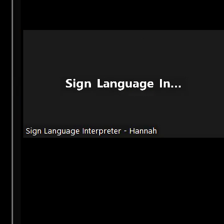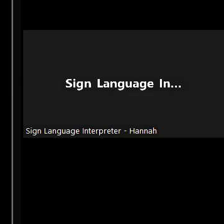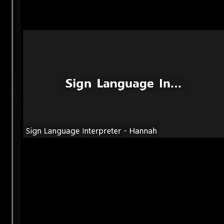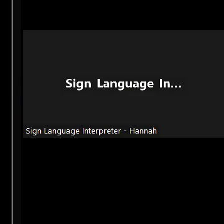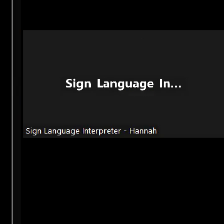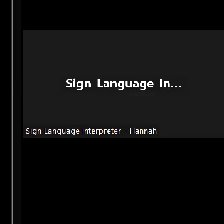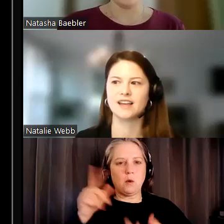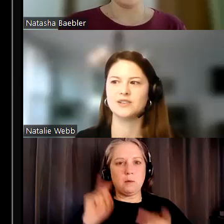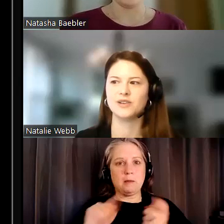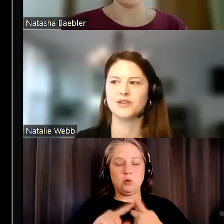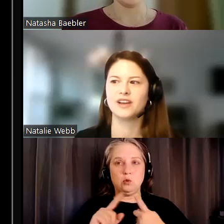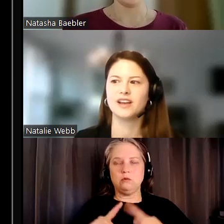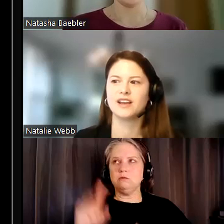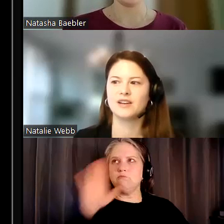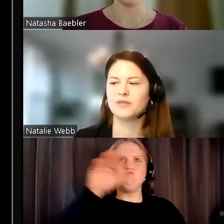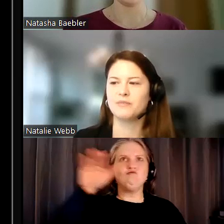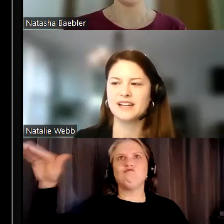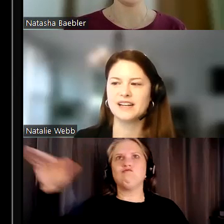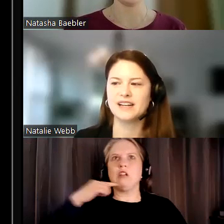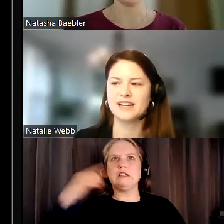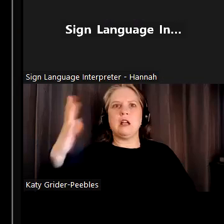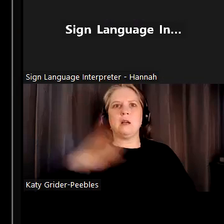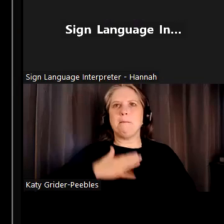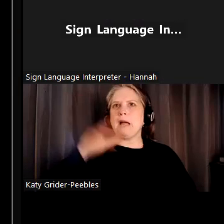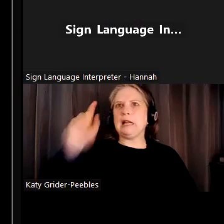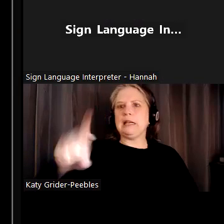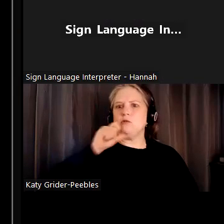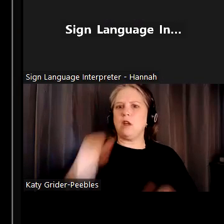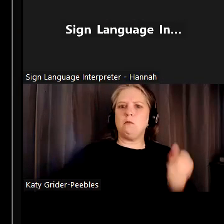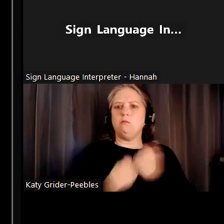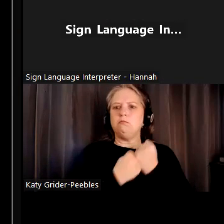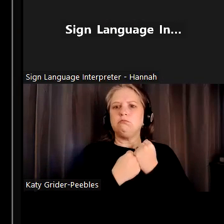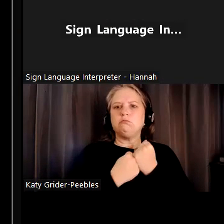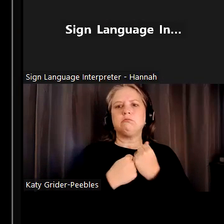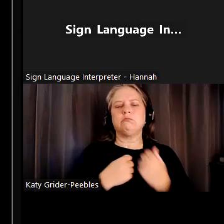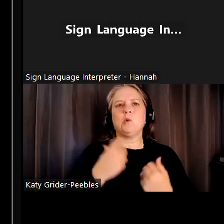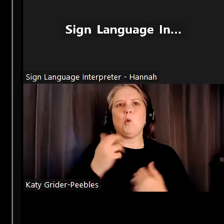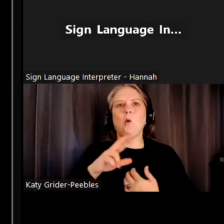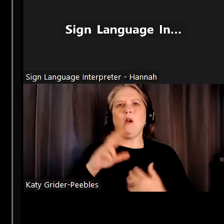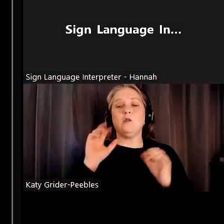speak out and say, my needs are not being met, or you can support me